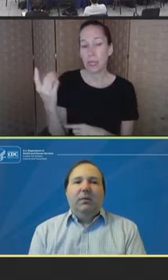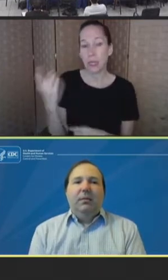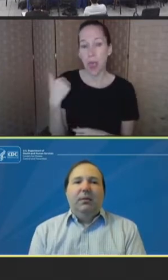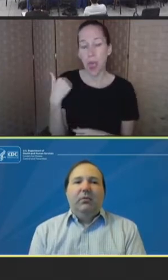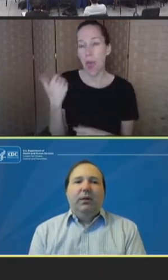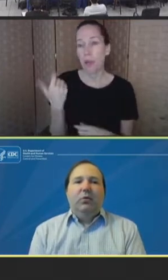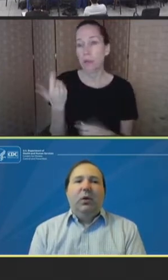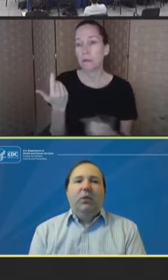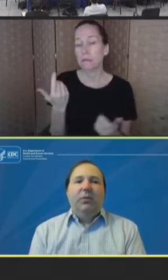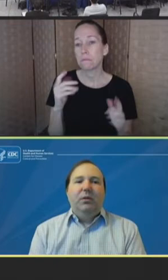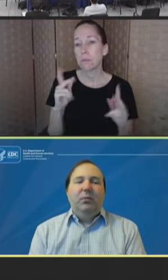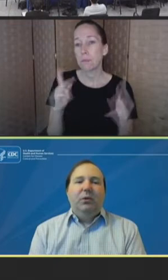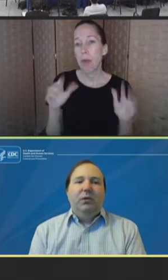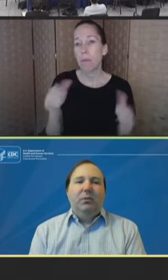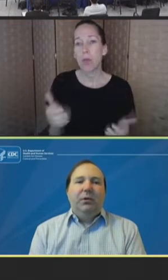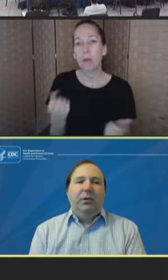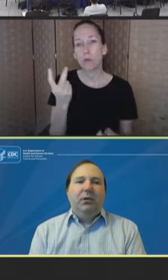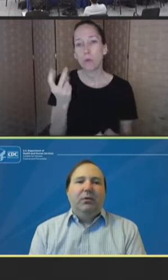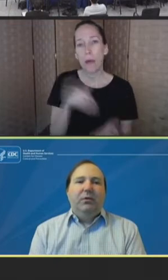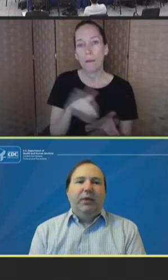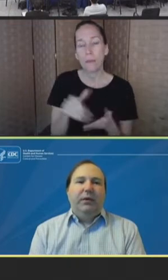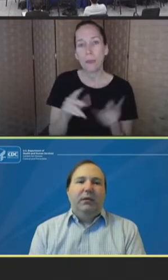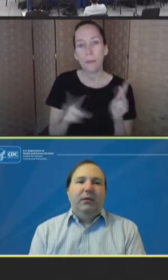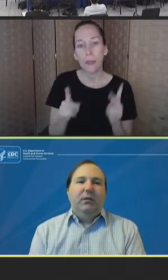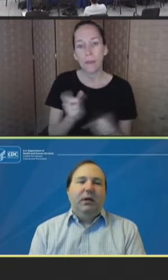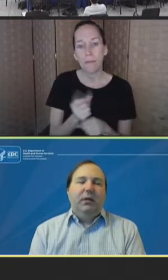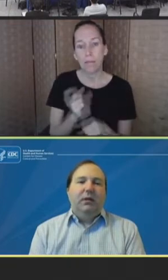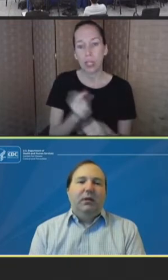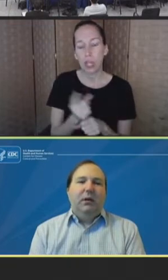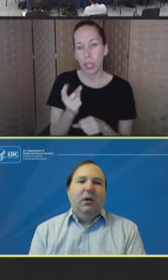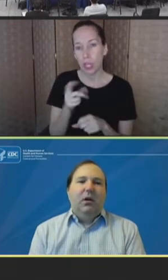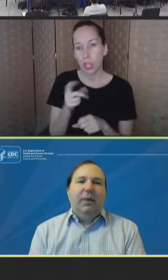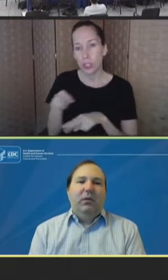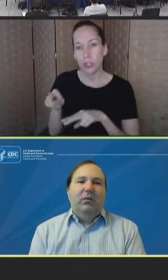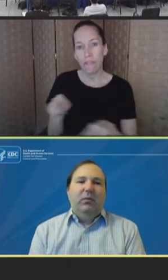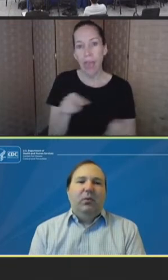population of about 12 million persons per year under surveillance so that's about 4